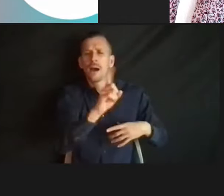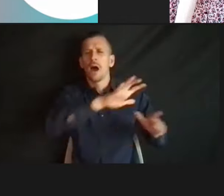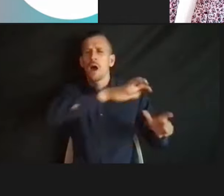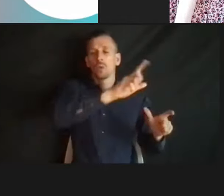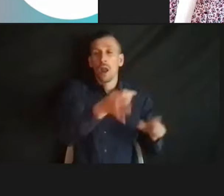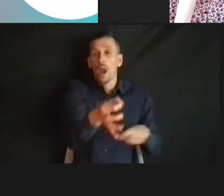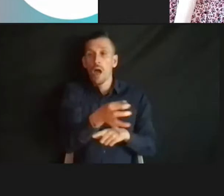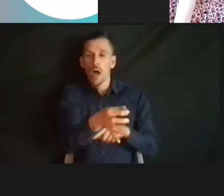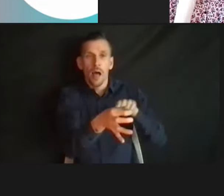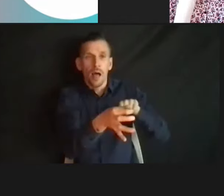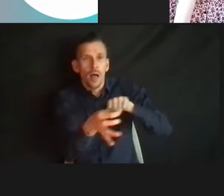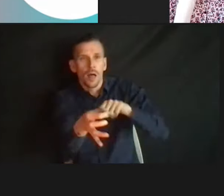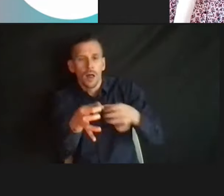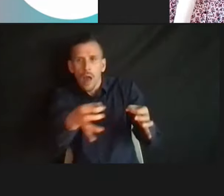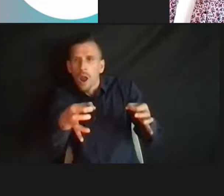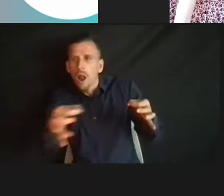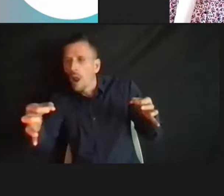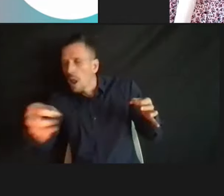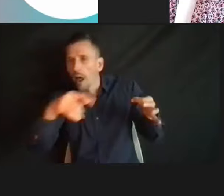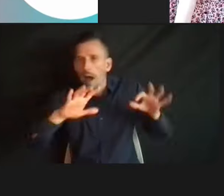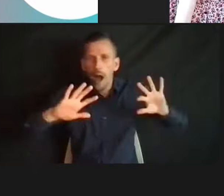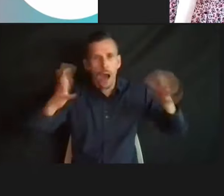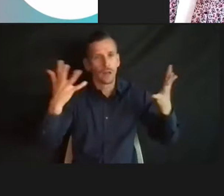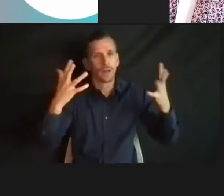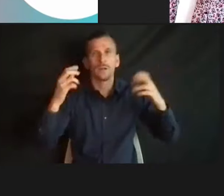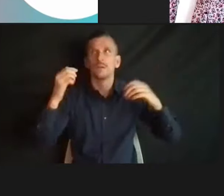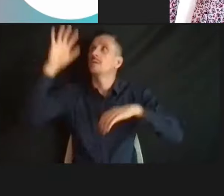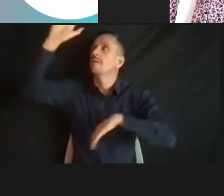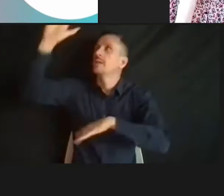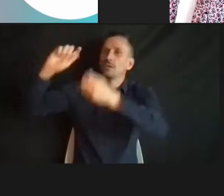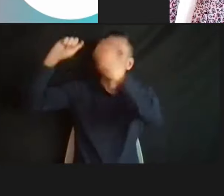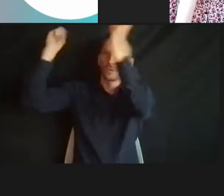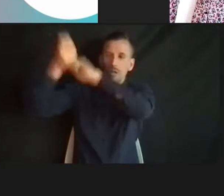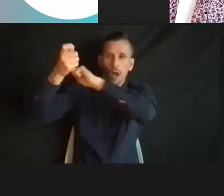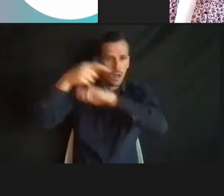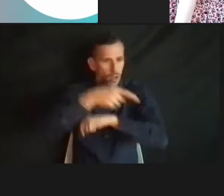protected from climate shocks in the future? Louise, followed by Jevanic, over to you.